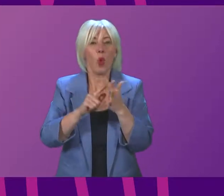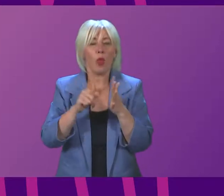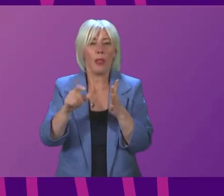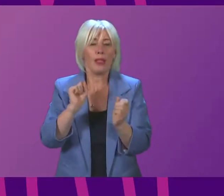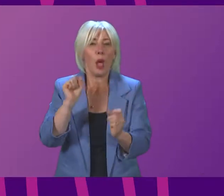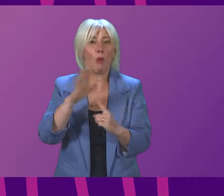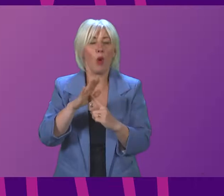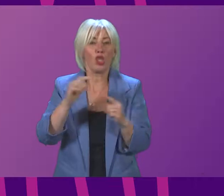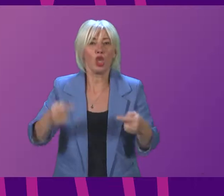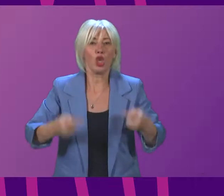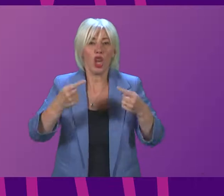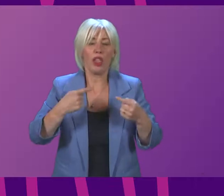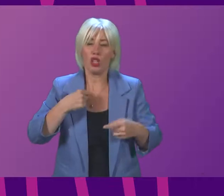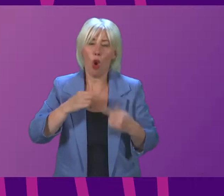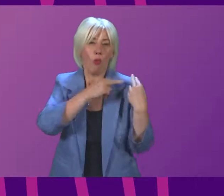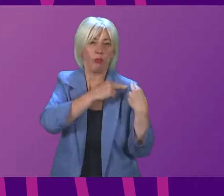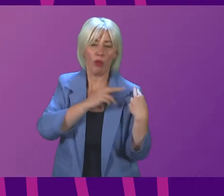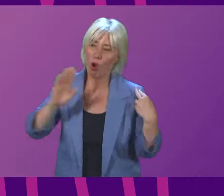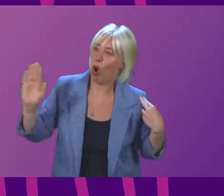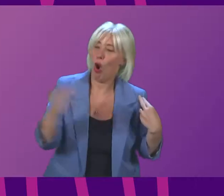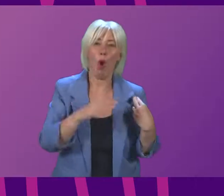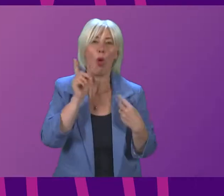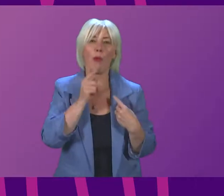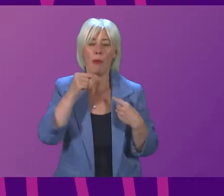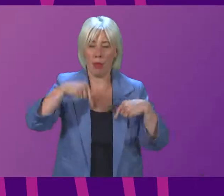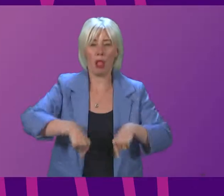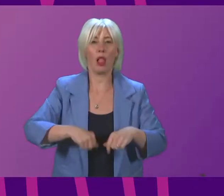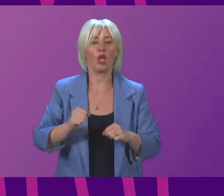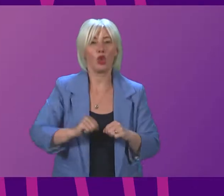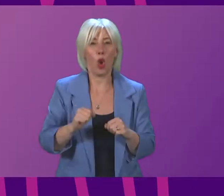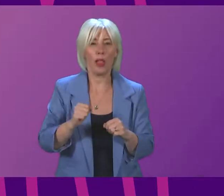on behalf of the people of Scotland. We all need the inquiry to explore the handling of